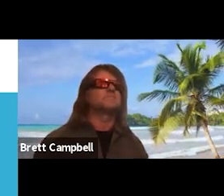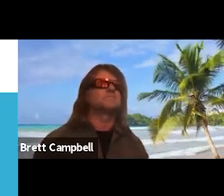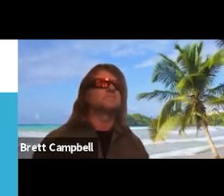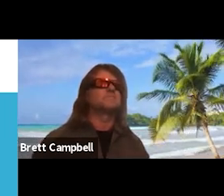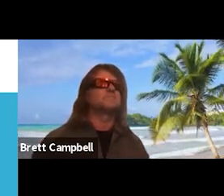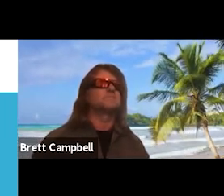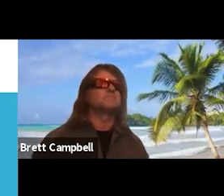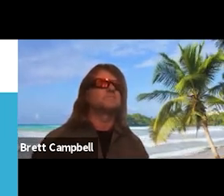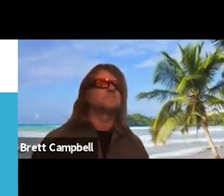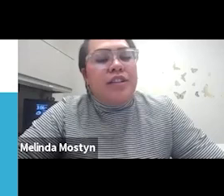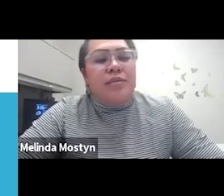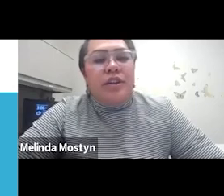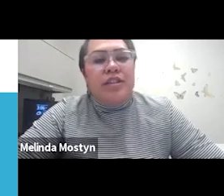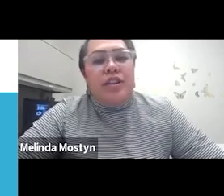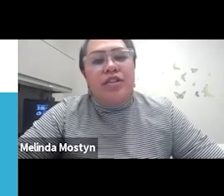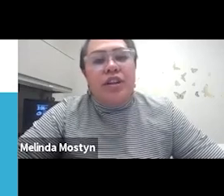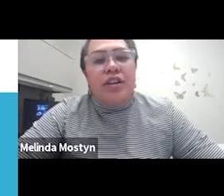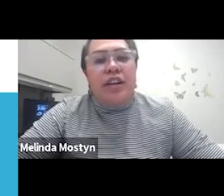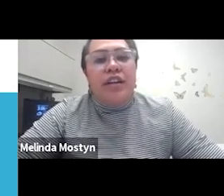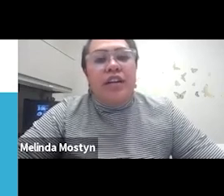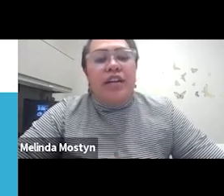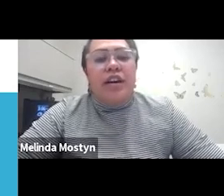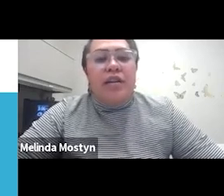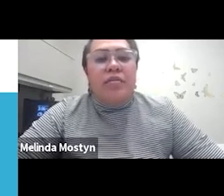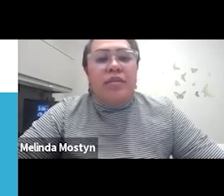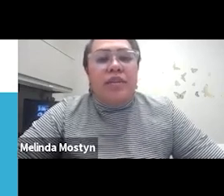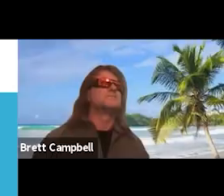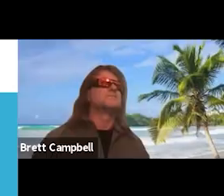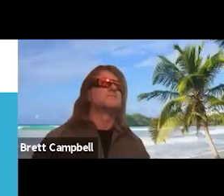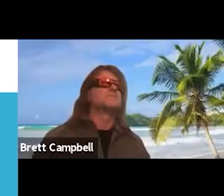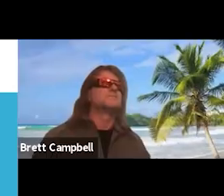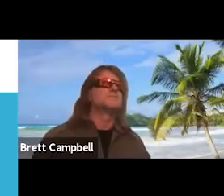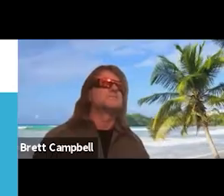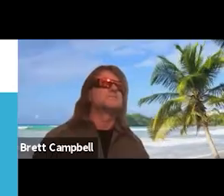I love that experience that you shared and I think that is